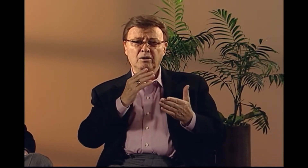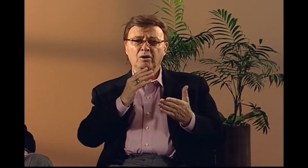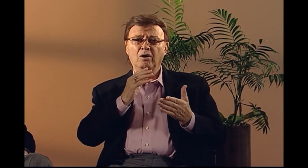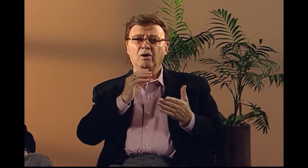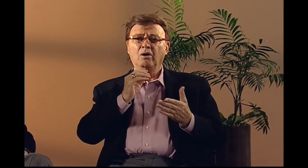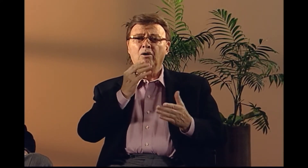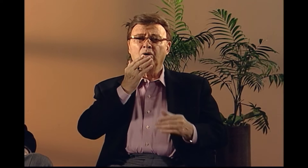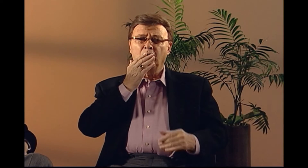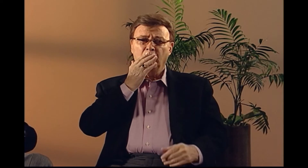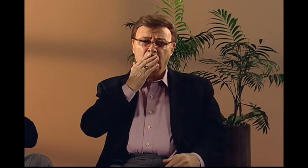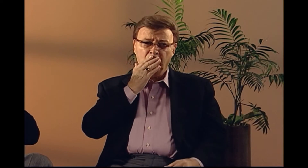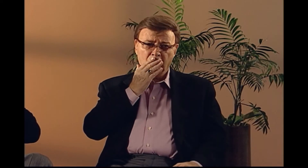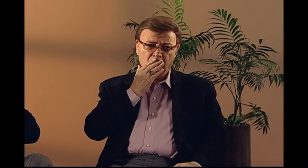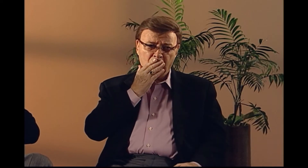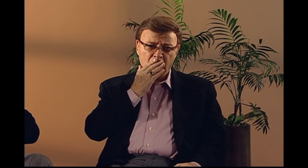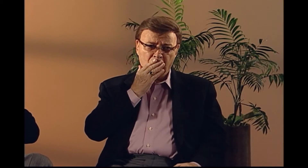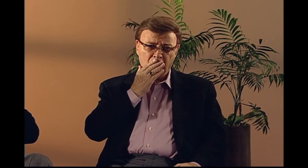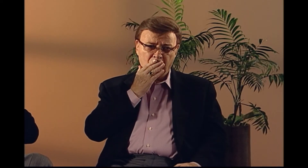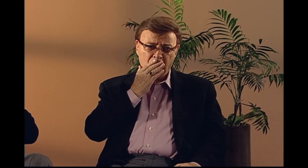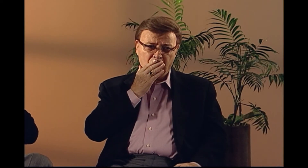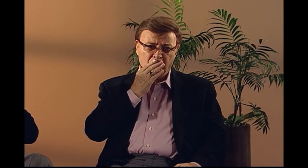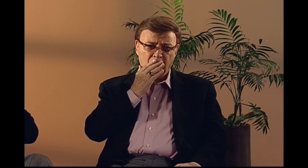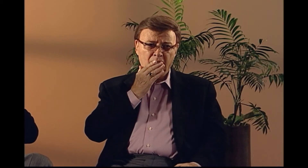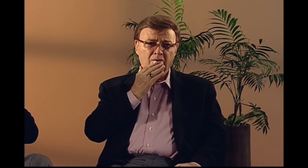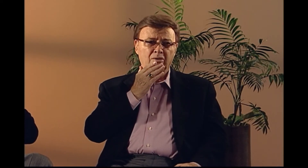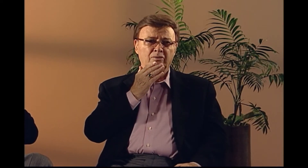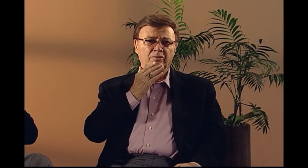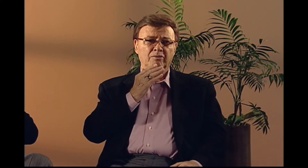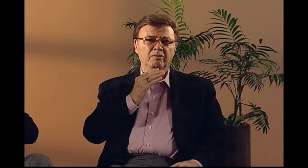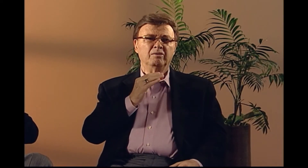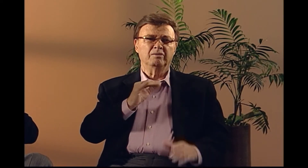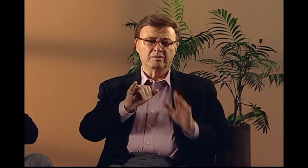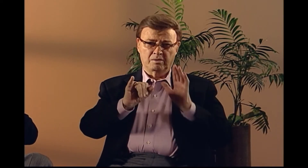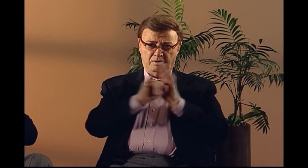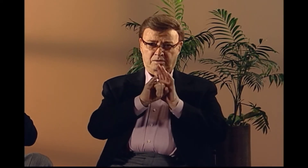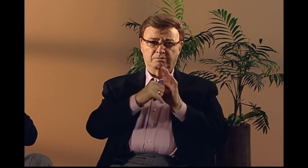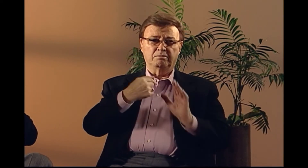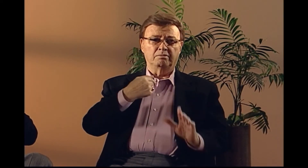"I'm just playing the part." and the deaf lady went, "Oh."